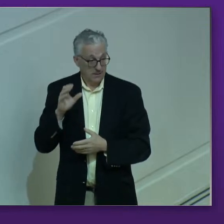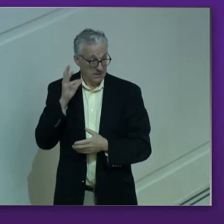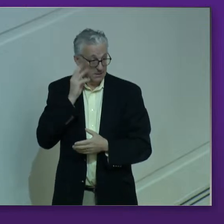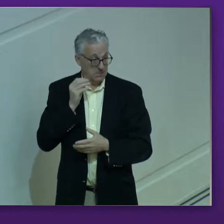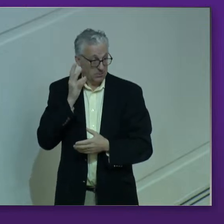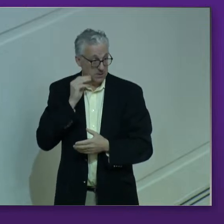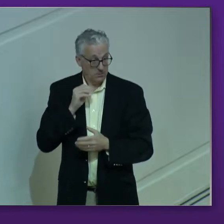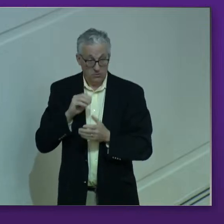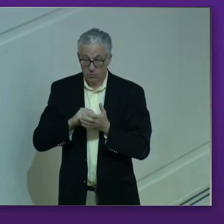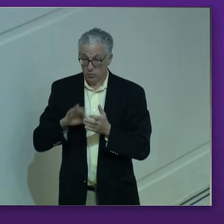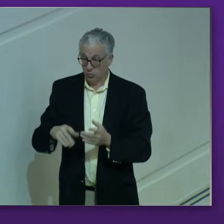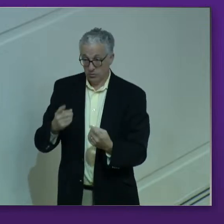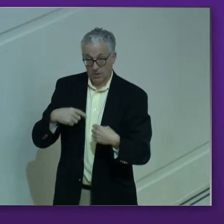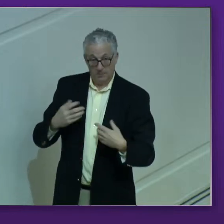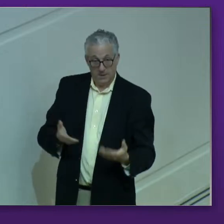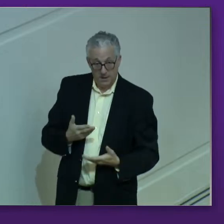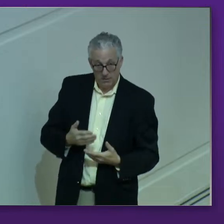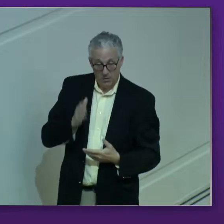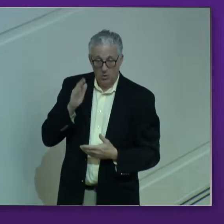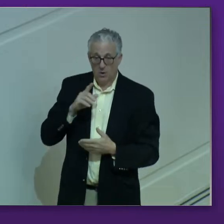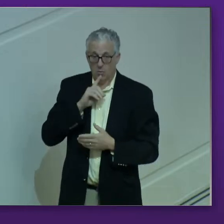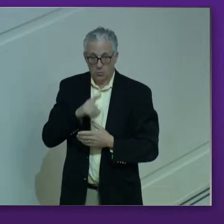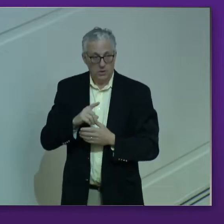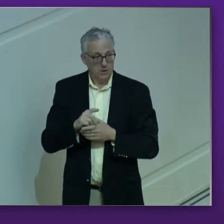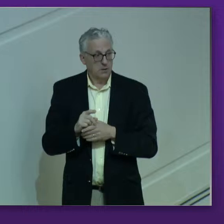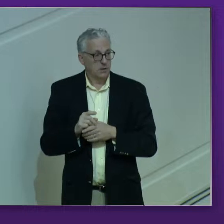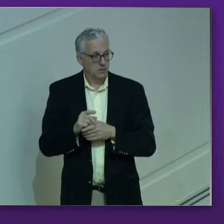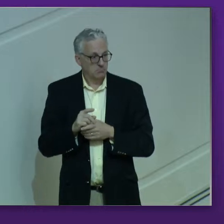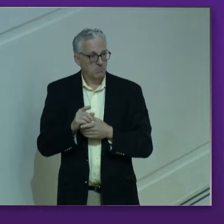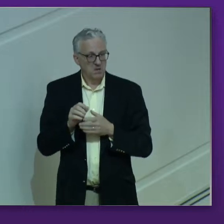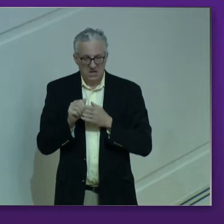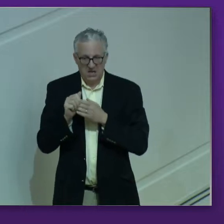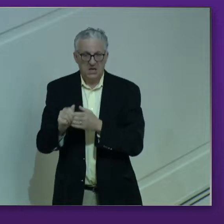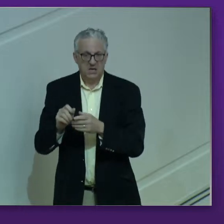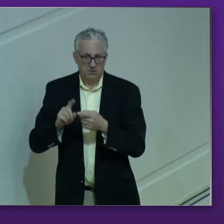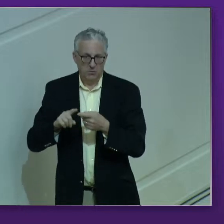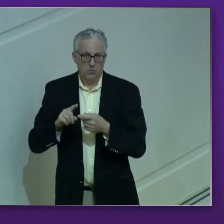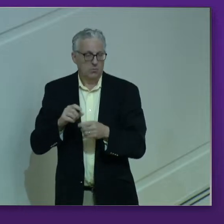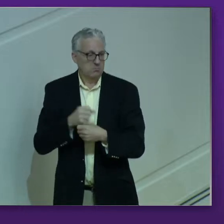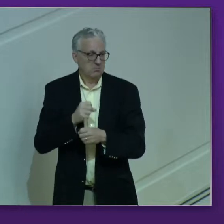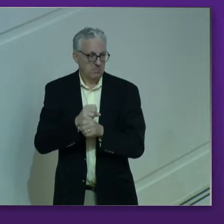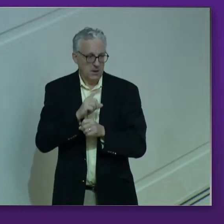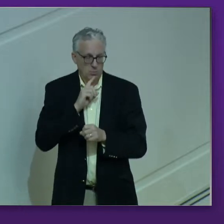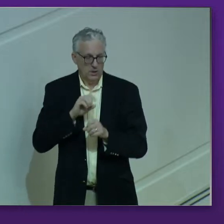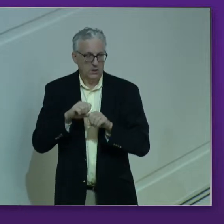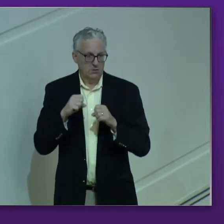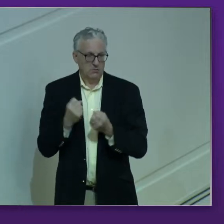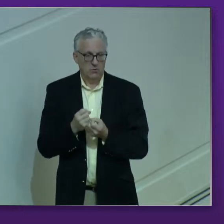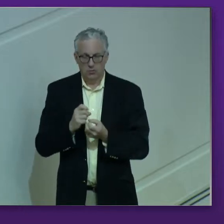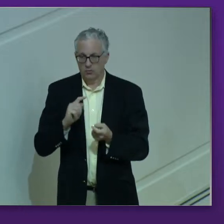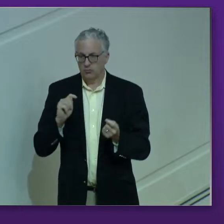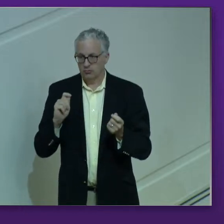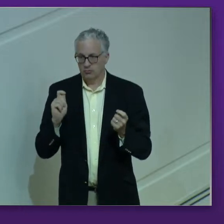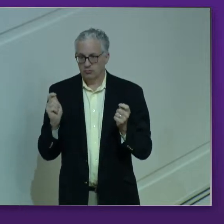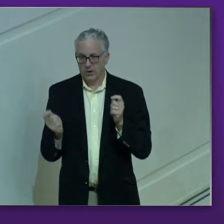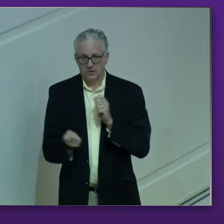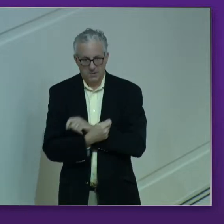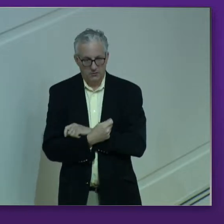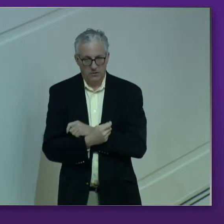FOR YOUR INCREDIBLE CONTRIBUTIONS. IT IS A PLEASURE TO SERVE AN ABSOLUTE PLEASURE TO SERVE WITH SO MANY PEOPLE